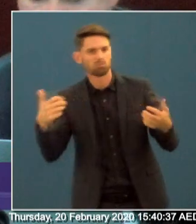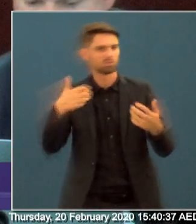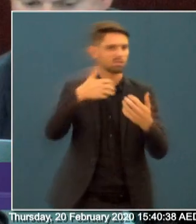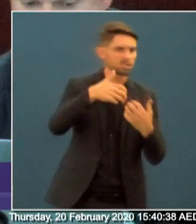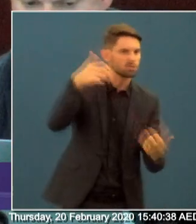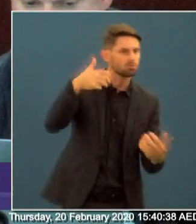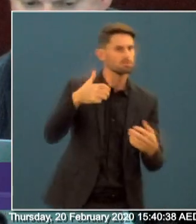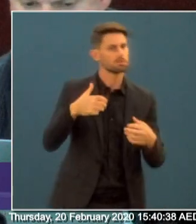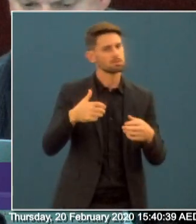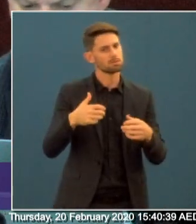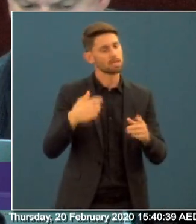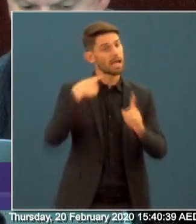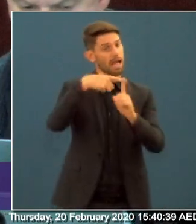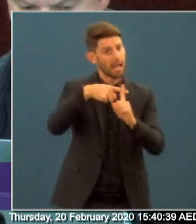between disability and health services.